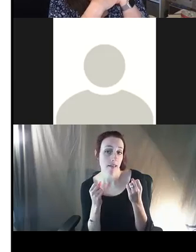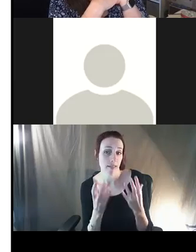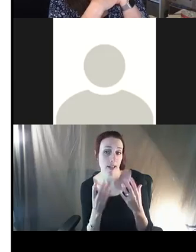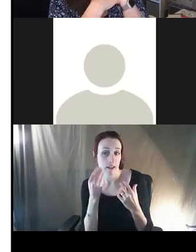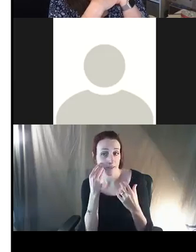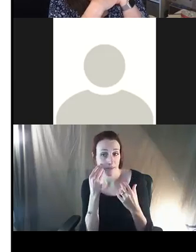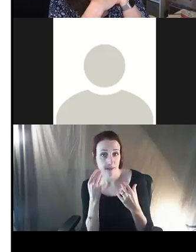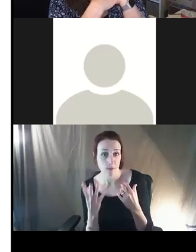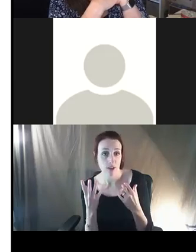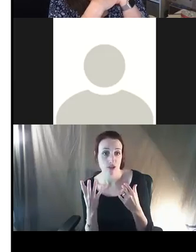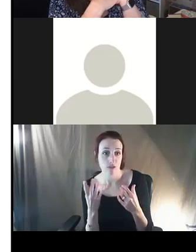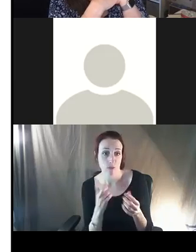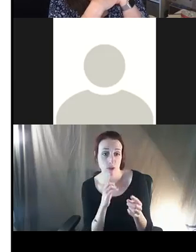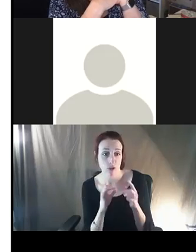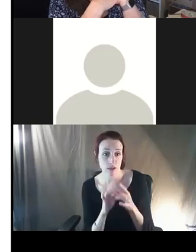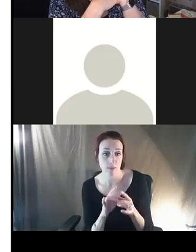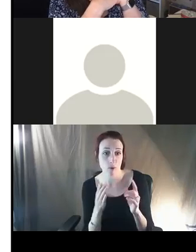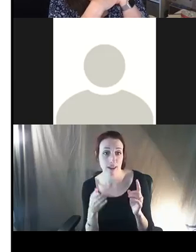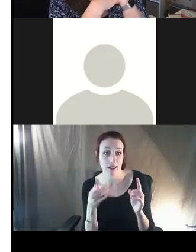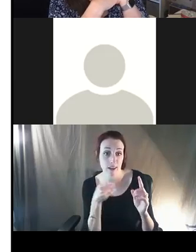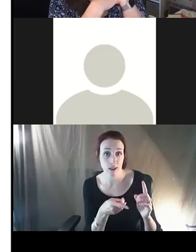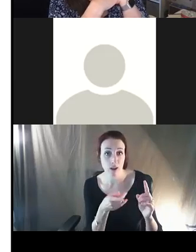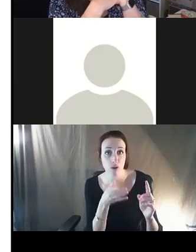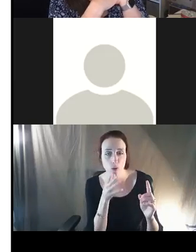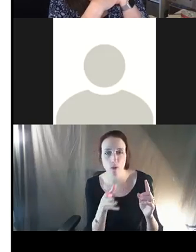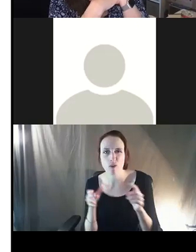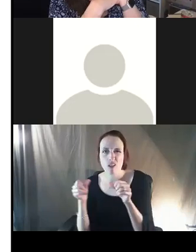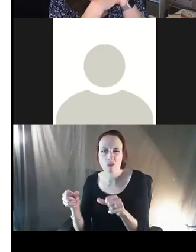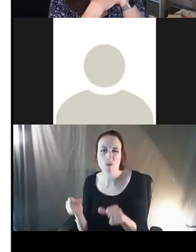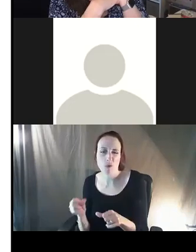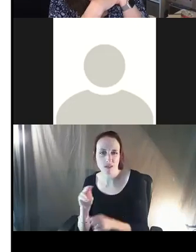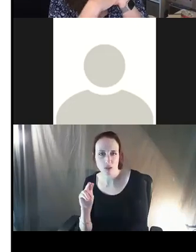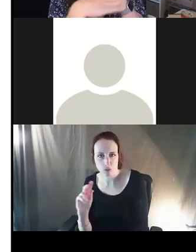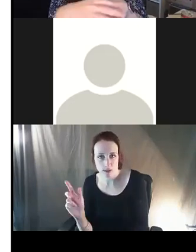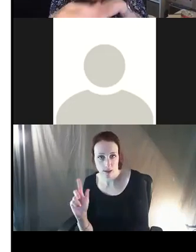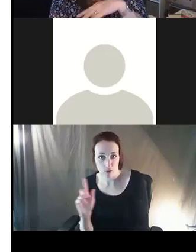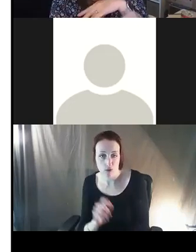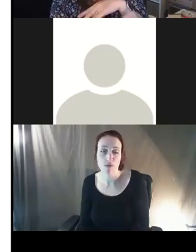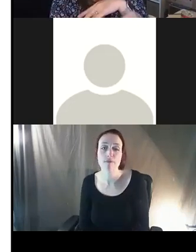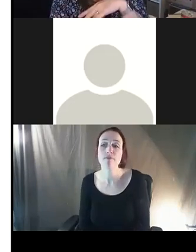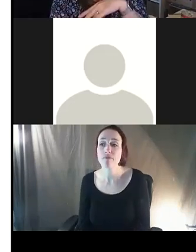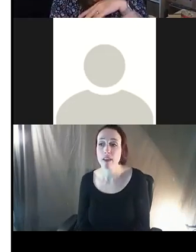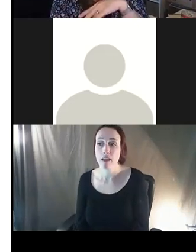covered here today, for example, so we want to make sure that more people are connecting with that